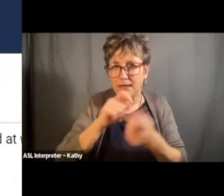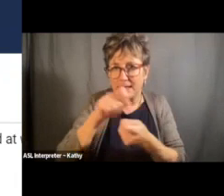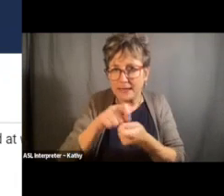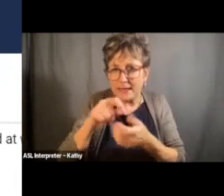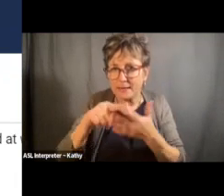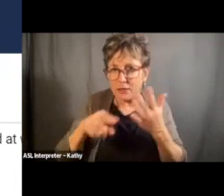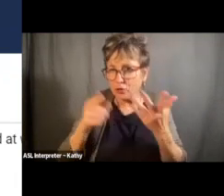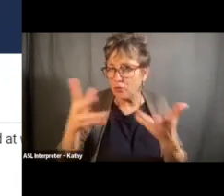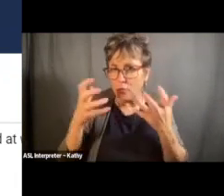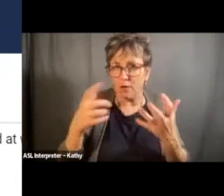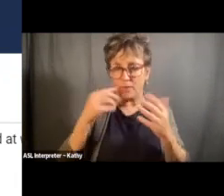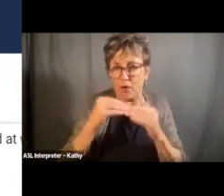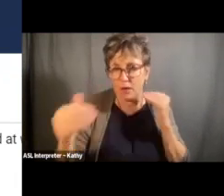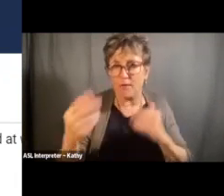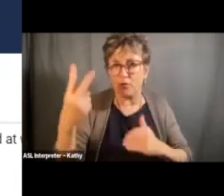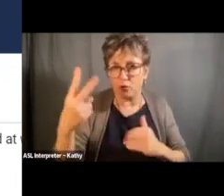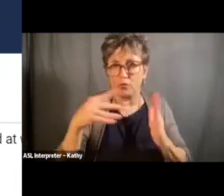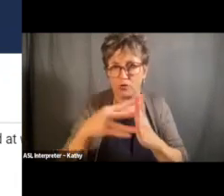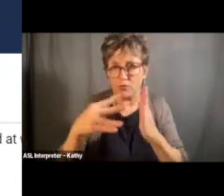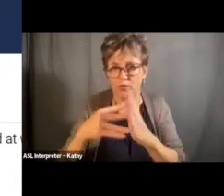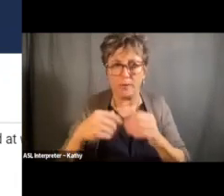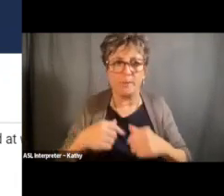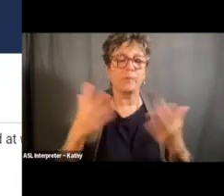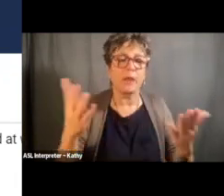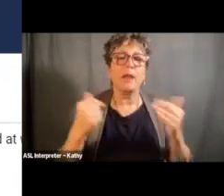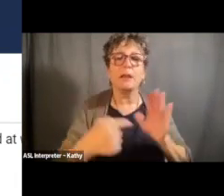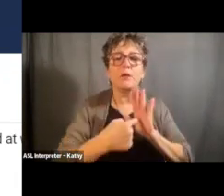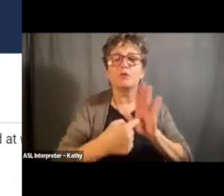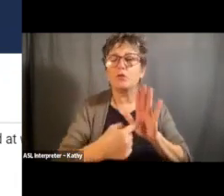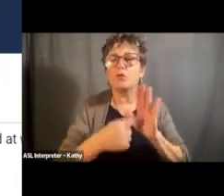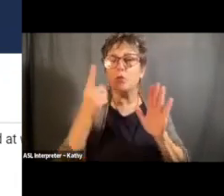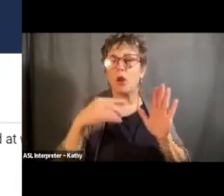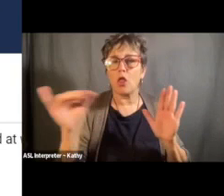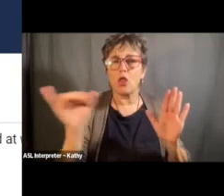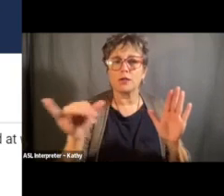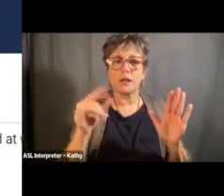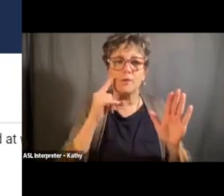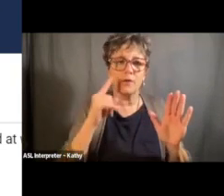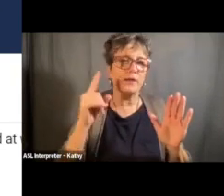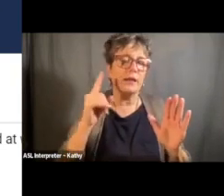This is just an example of the Ear and Hearing survey. Again, these are brief.